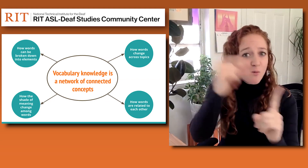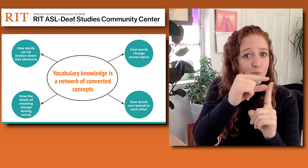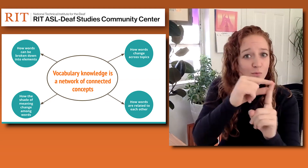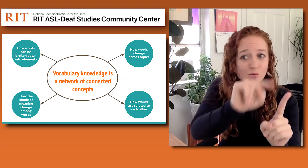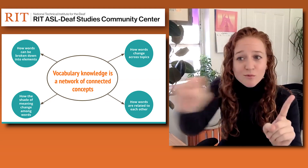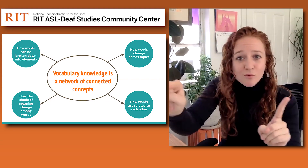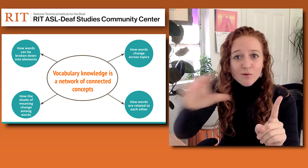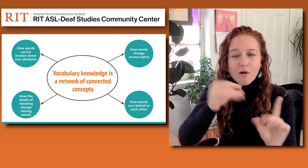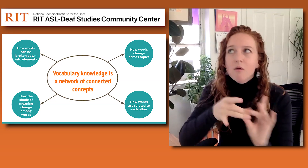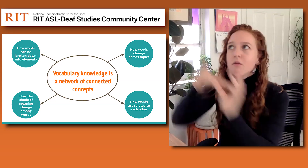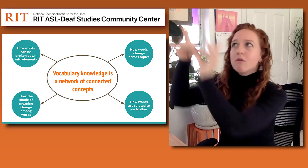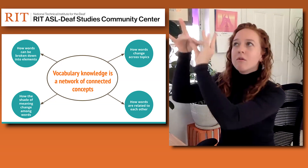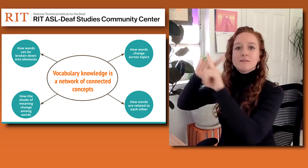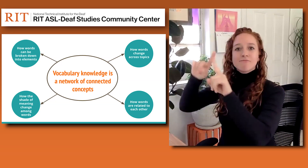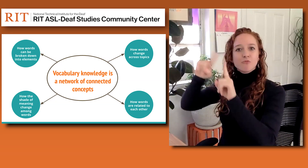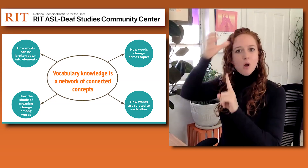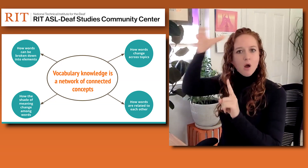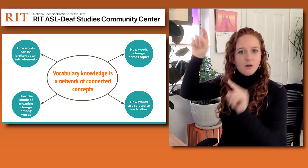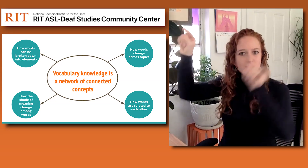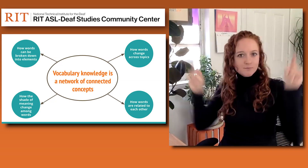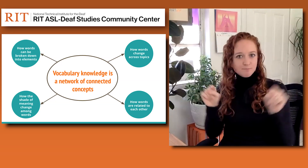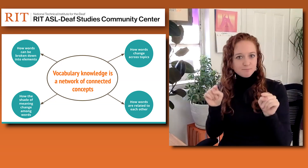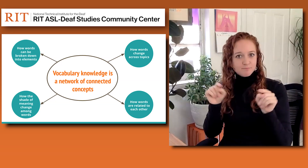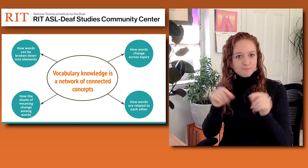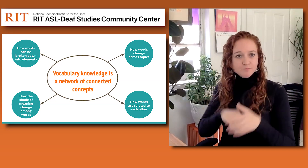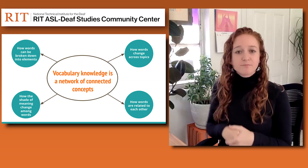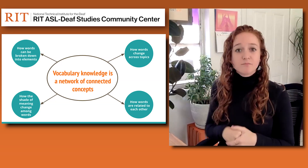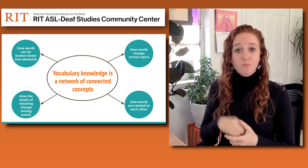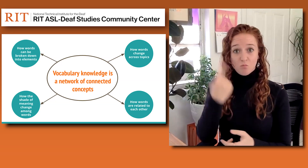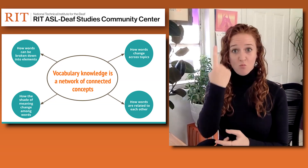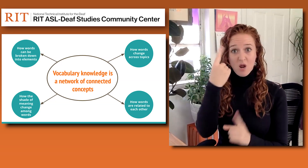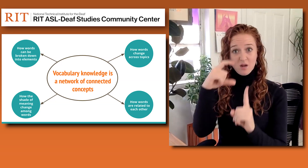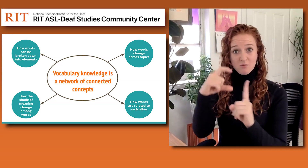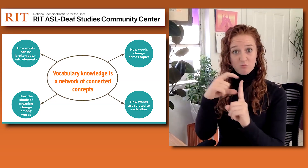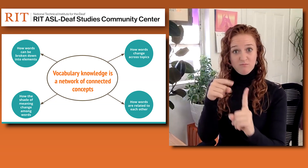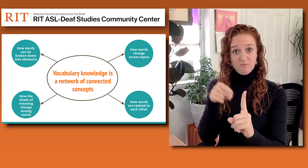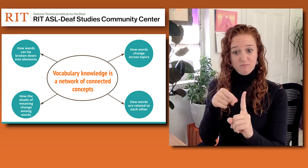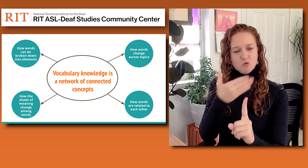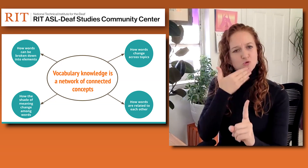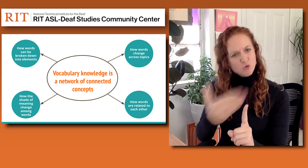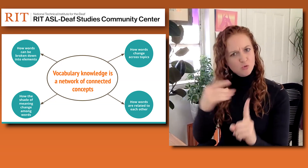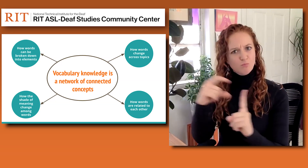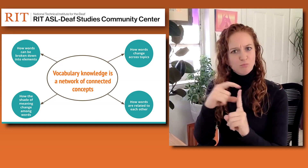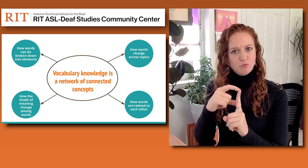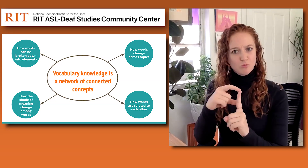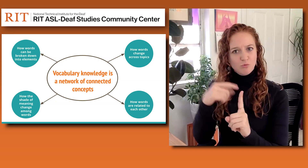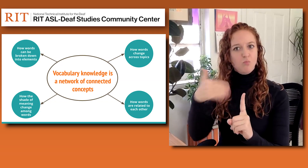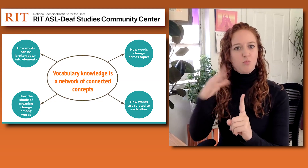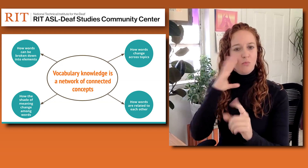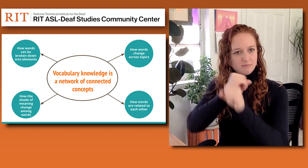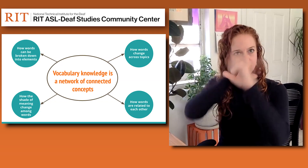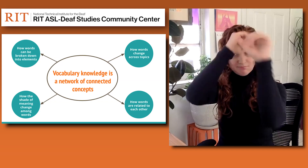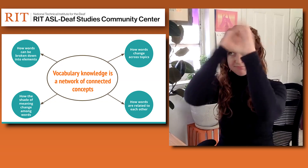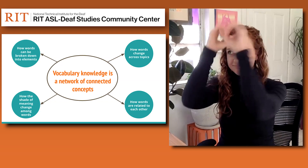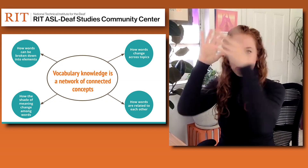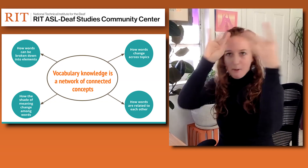And then if you have the parts of one word, you can figure out... if those parts are in another word, you can figure out the word from that.